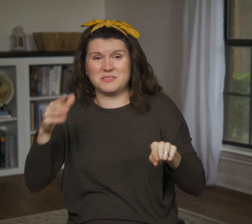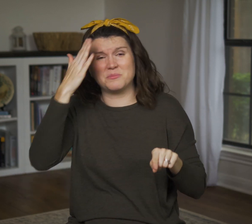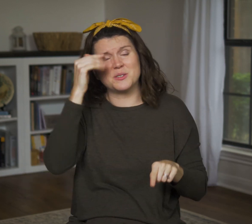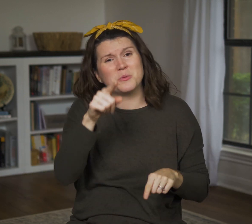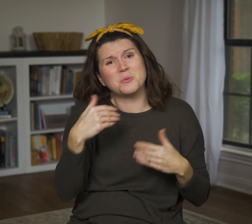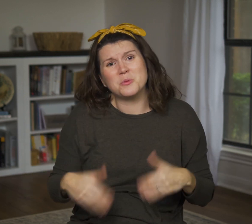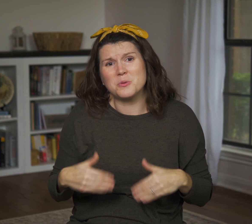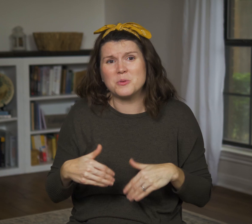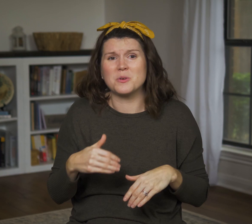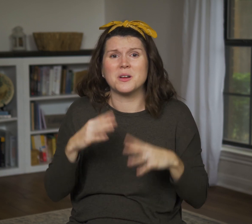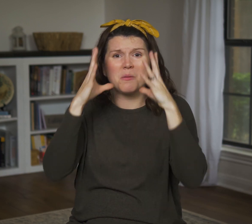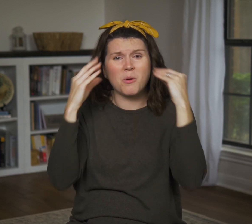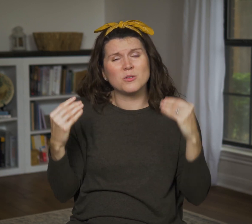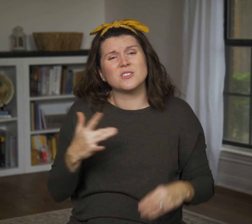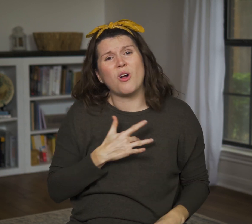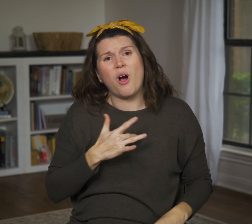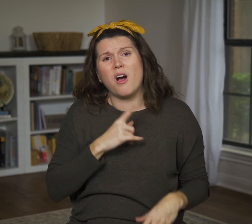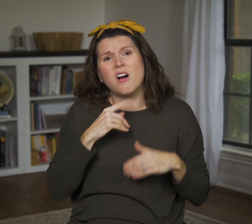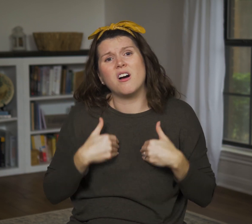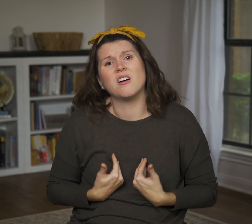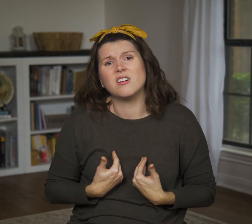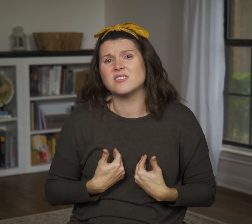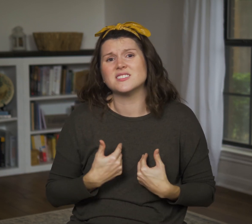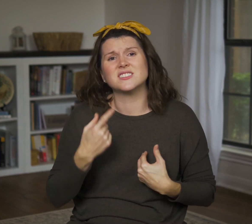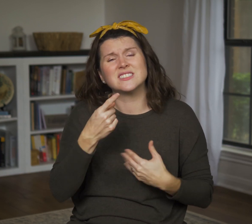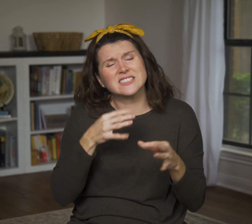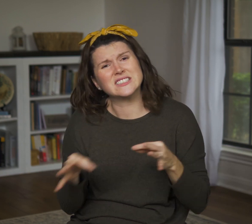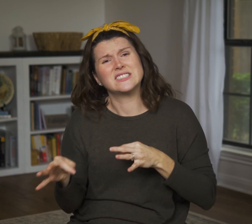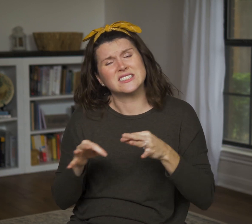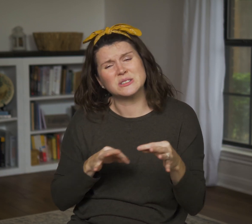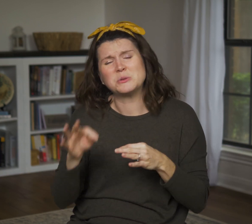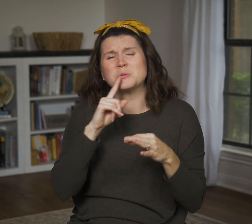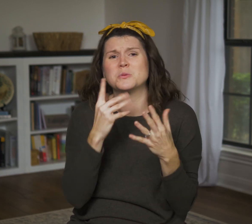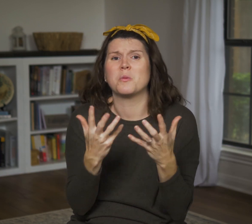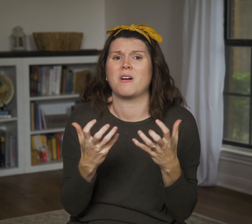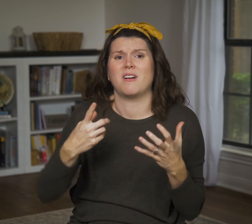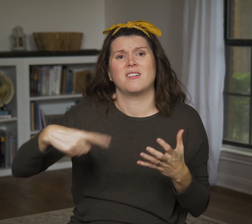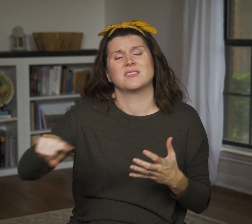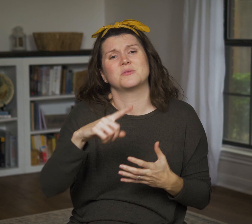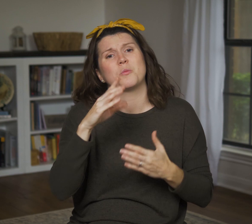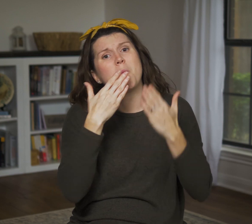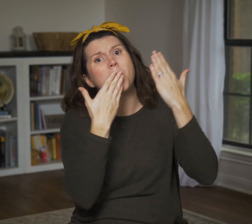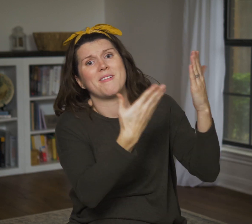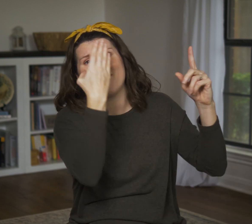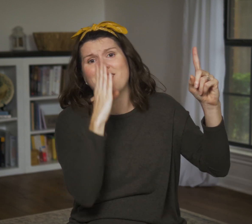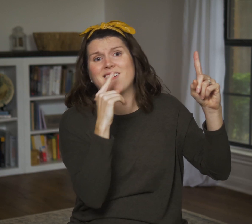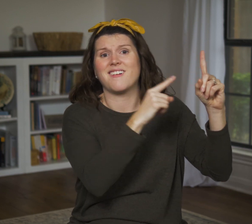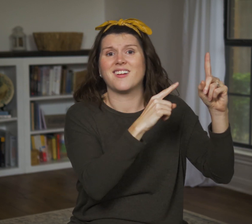because it’s so heavy on his heart, so he’s imploring them to obey.